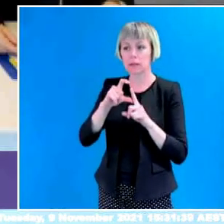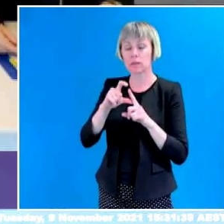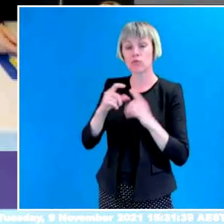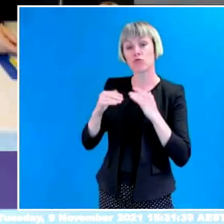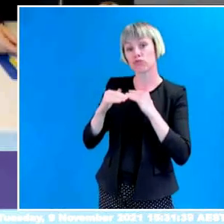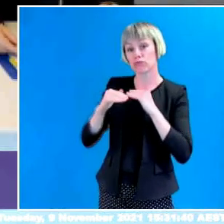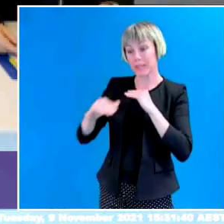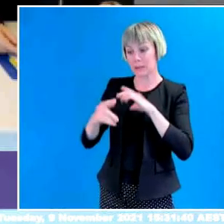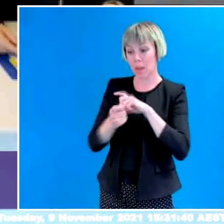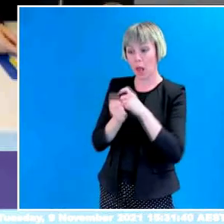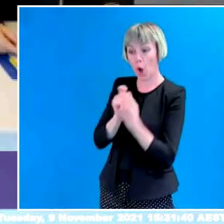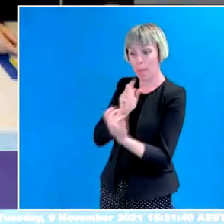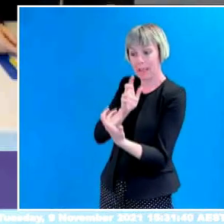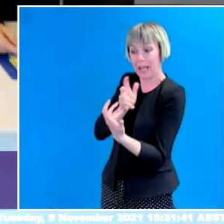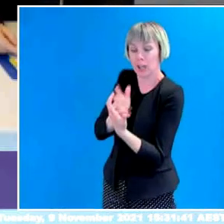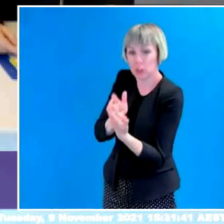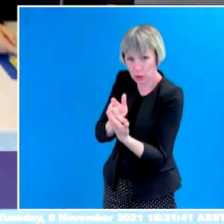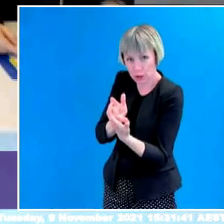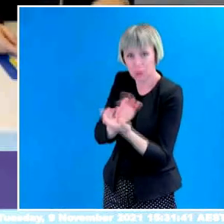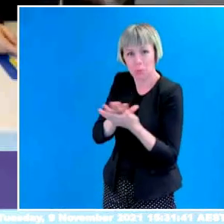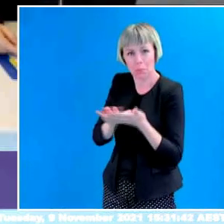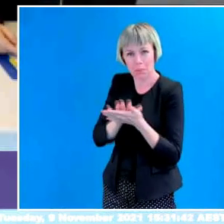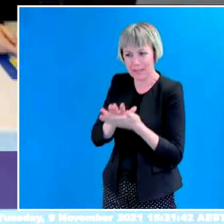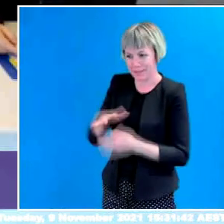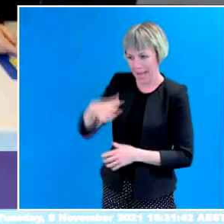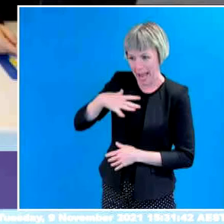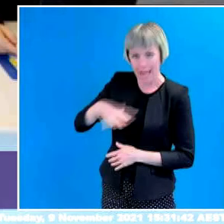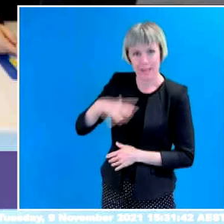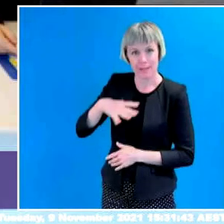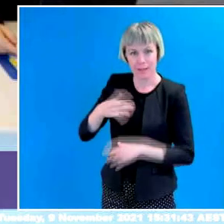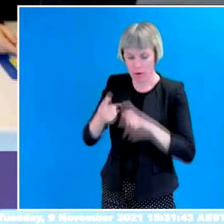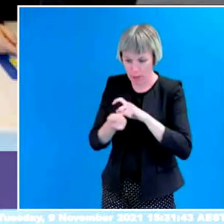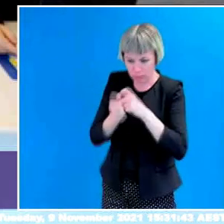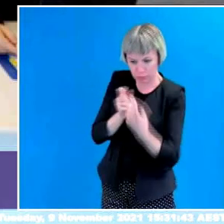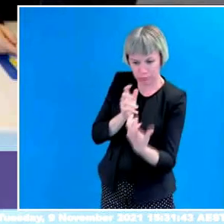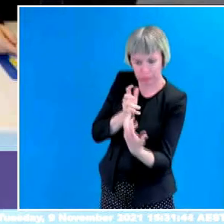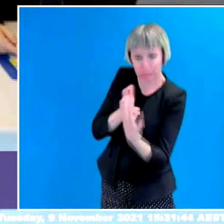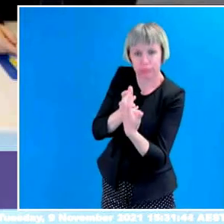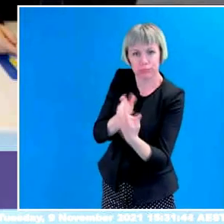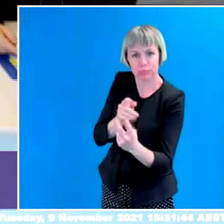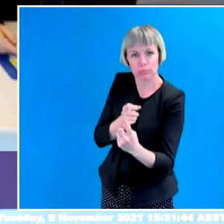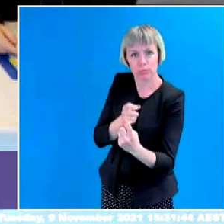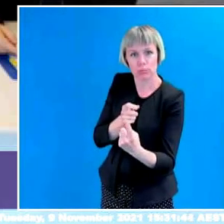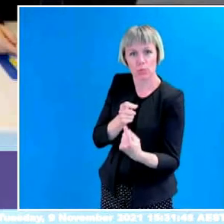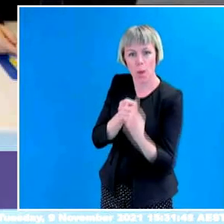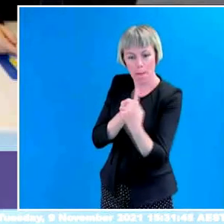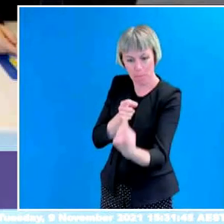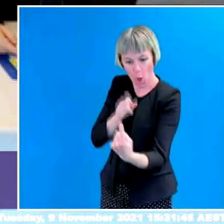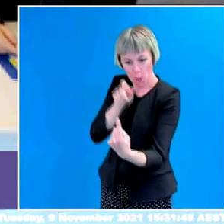modification and adjustments, not imposing a disproportionate or undue